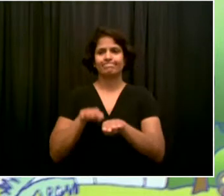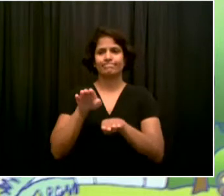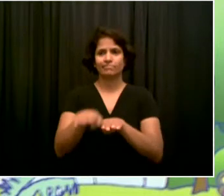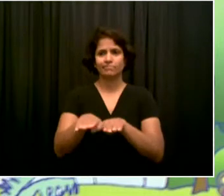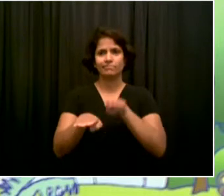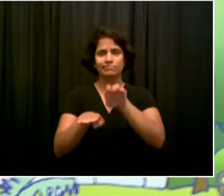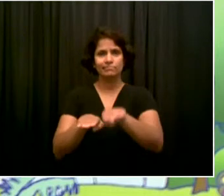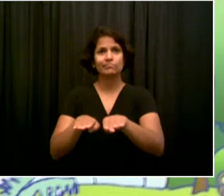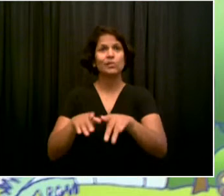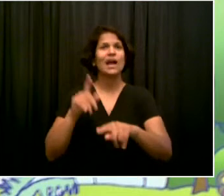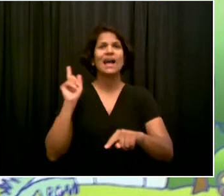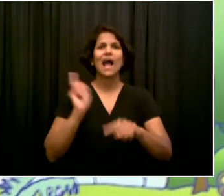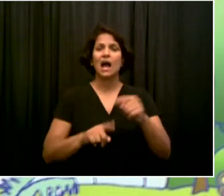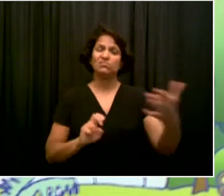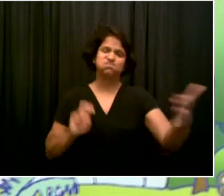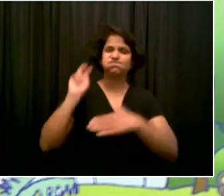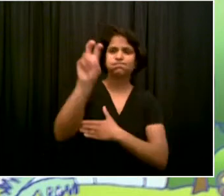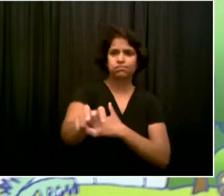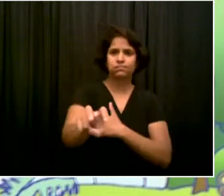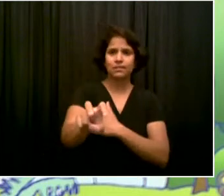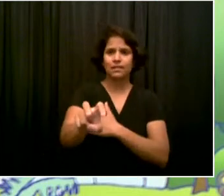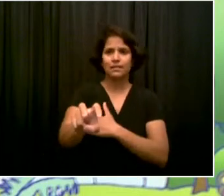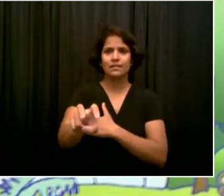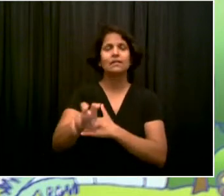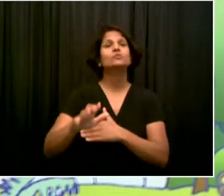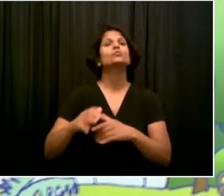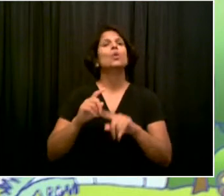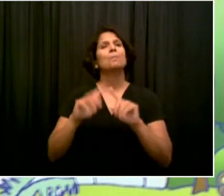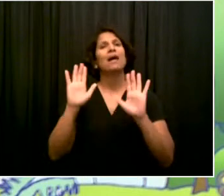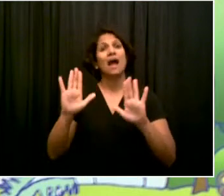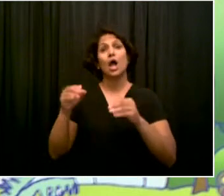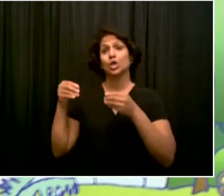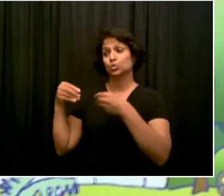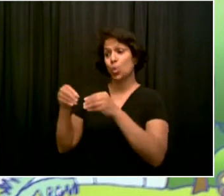OF THING THAT SHOULD BE DONE IN STAGES TO GET PEOPLE